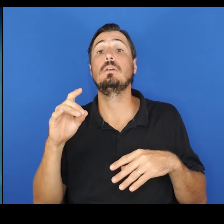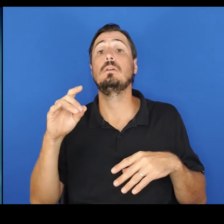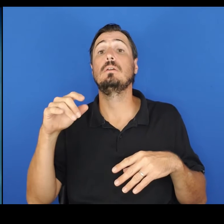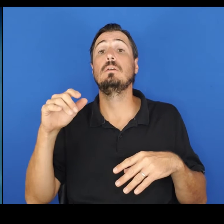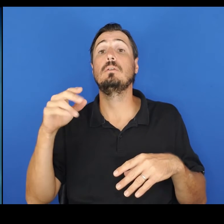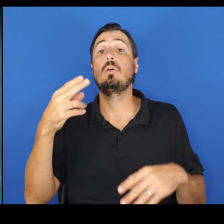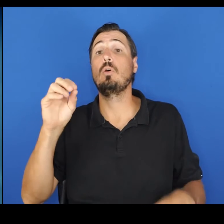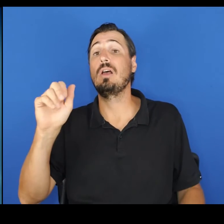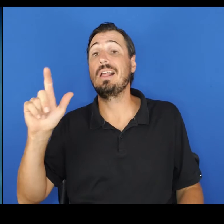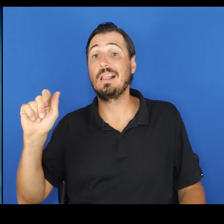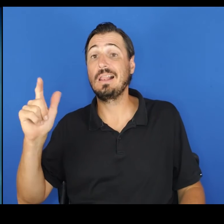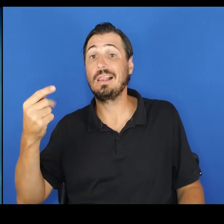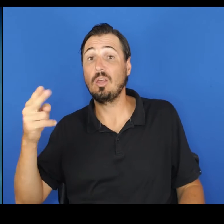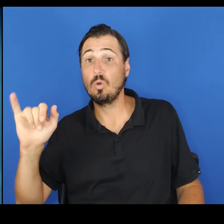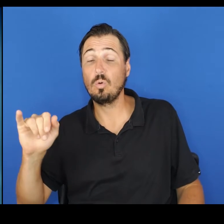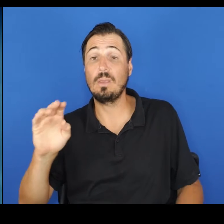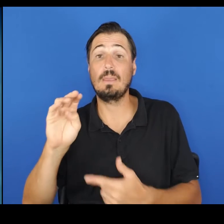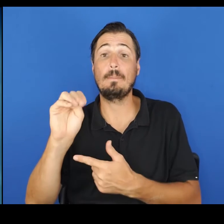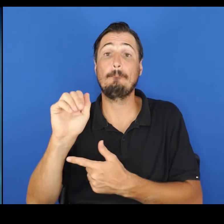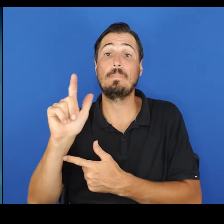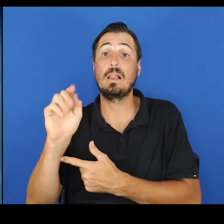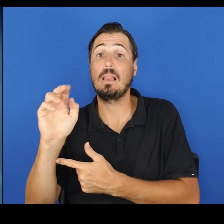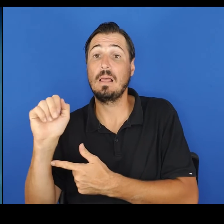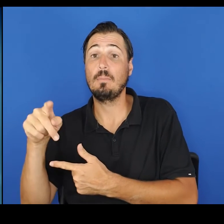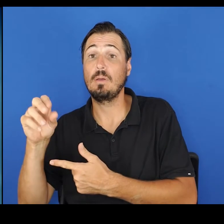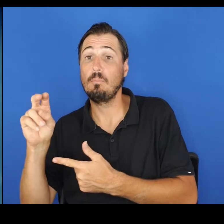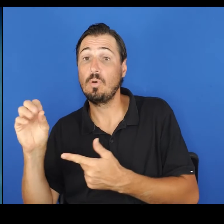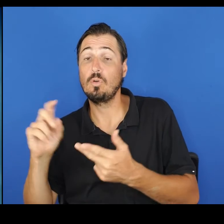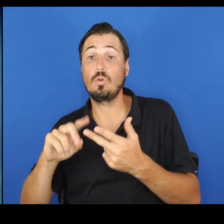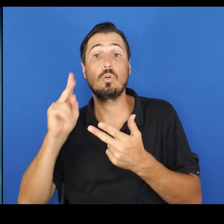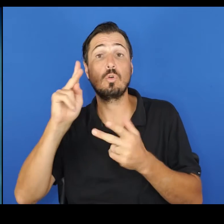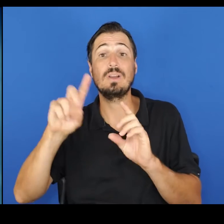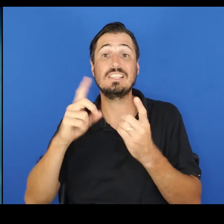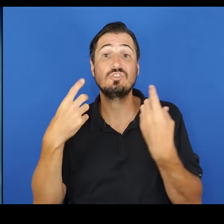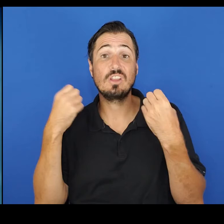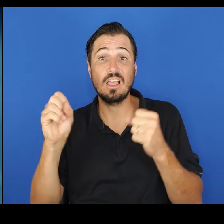Malama Pono Health Services, the Kauai District Health Office, and the County of Kaua‘i